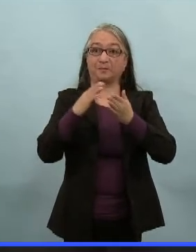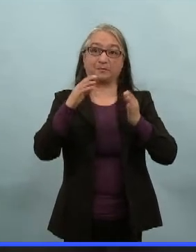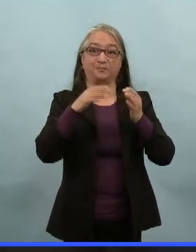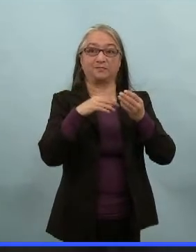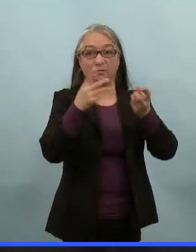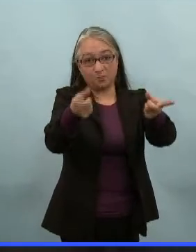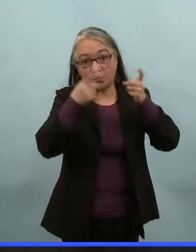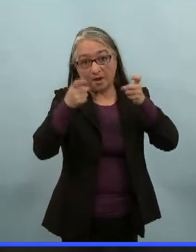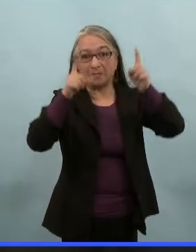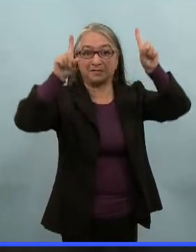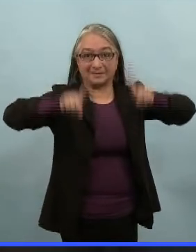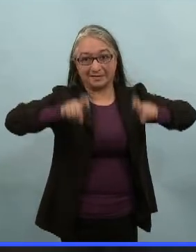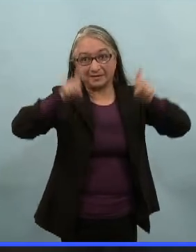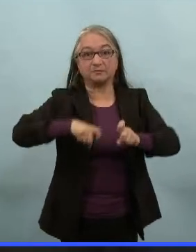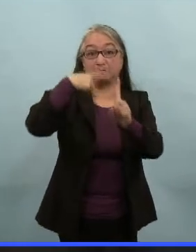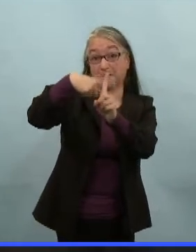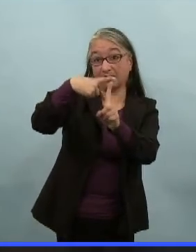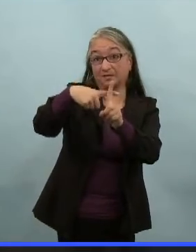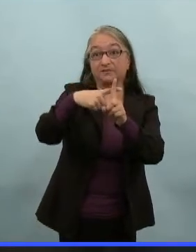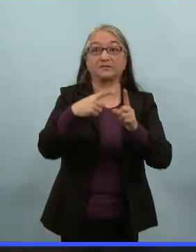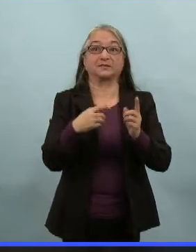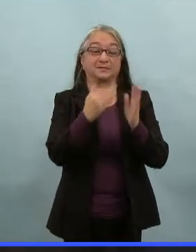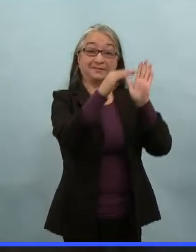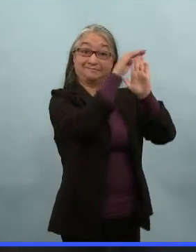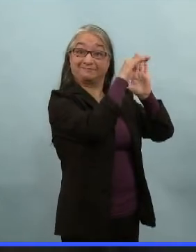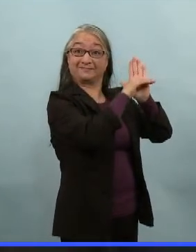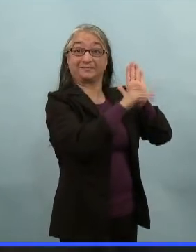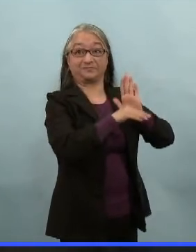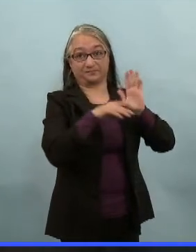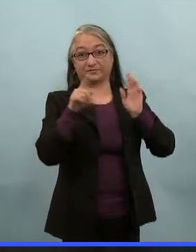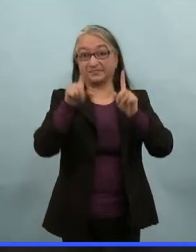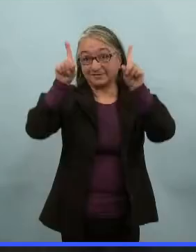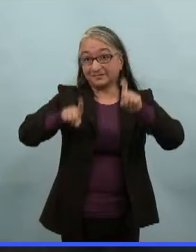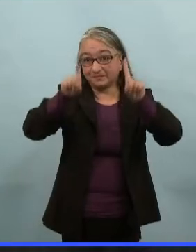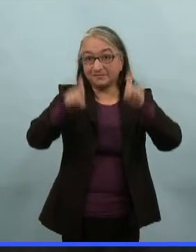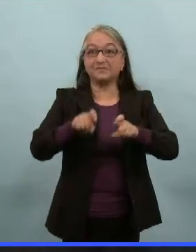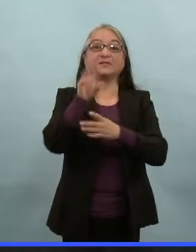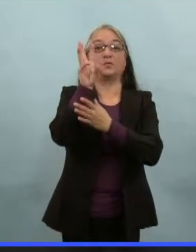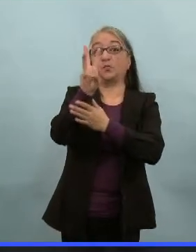that's listed on our testing website now in more detail but generally that is setting